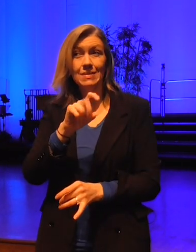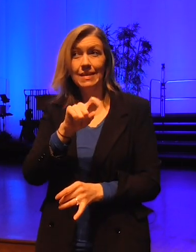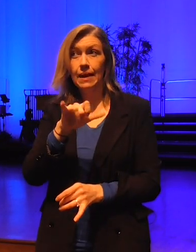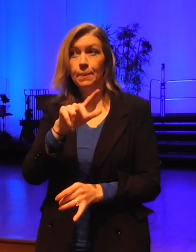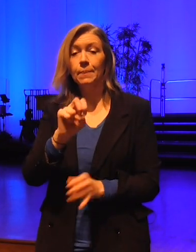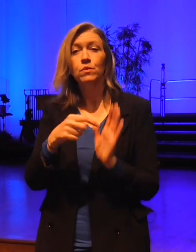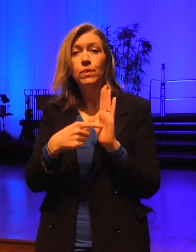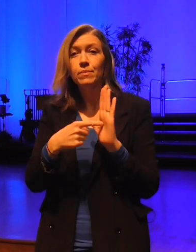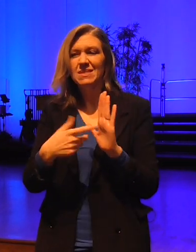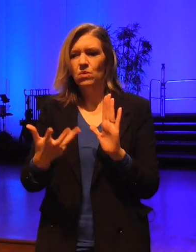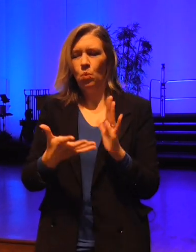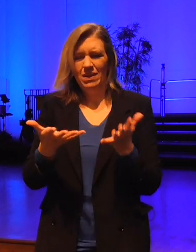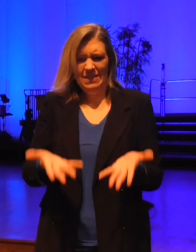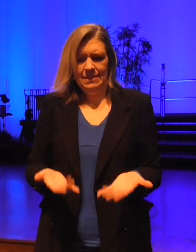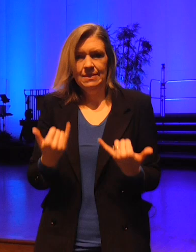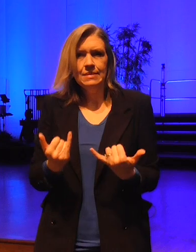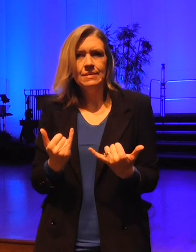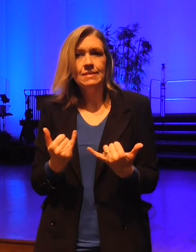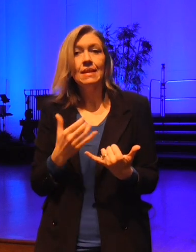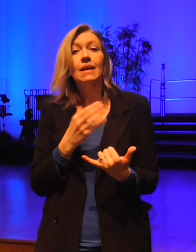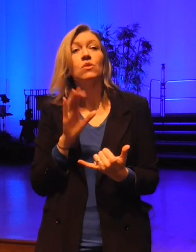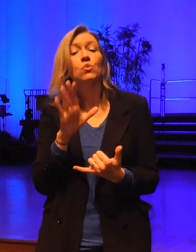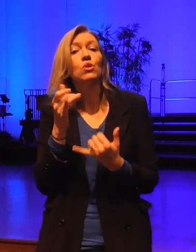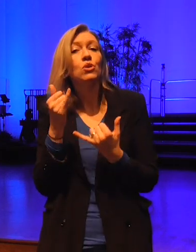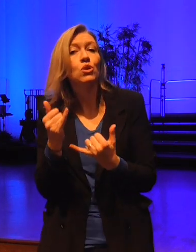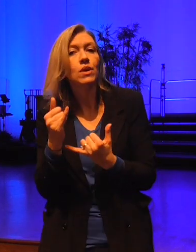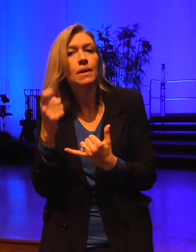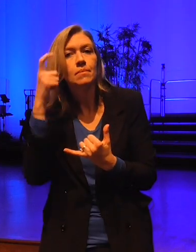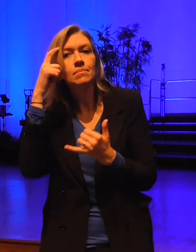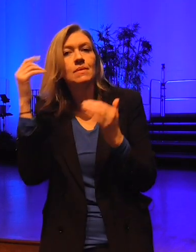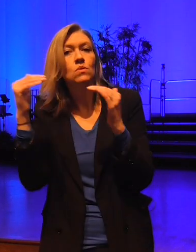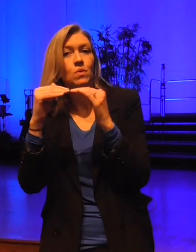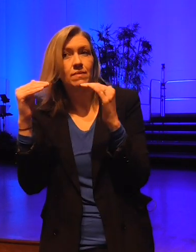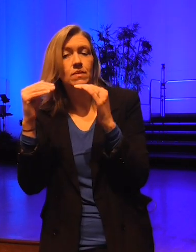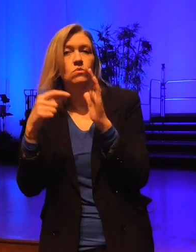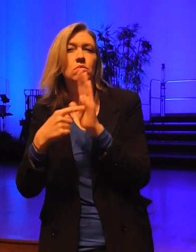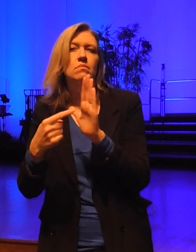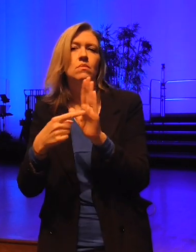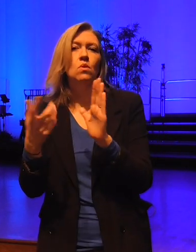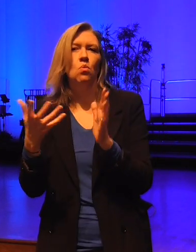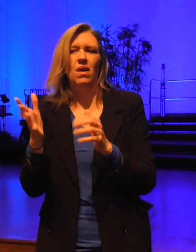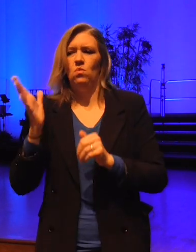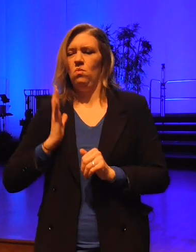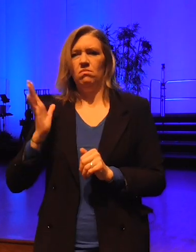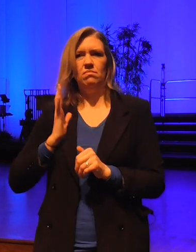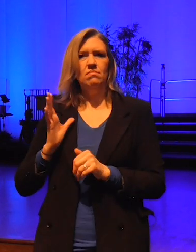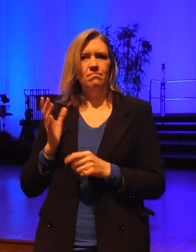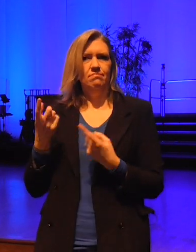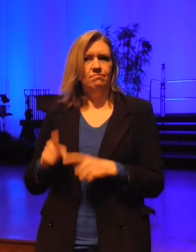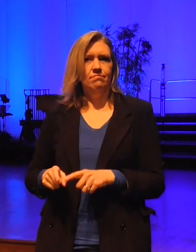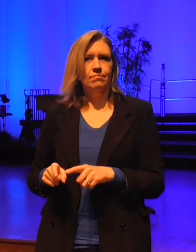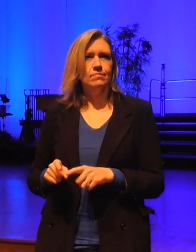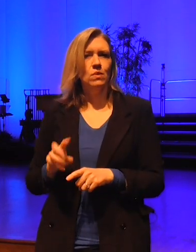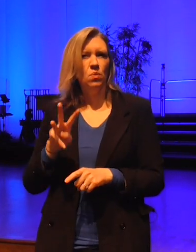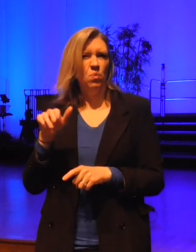current mental equivalent represents what was and Holmes would tell us that it it's not one